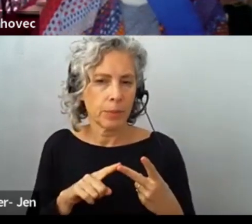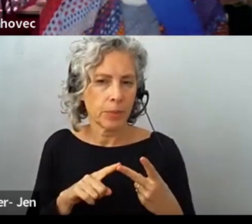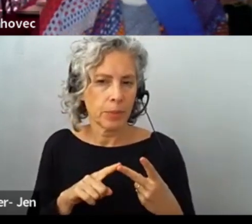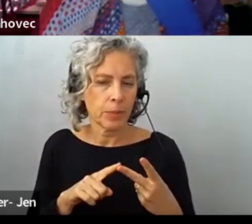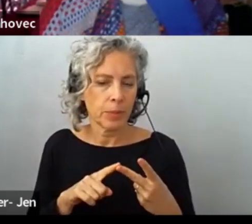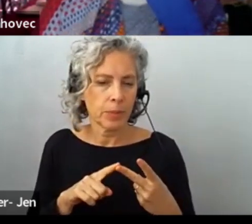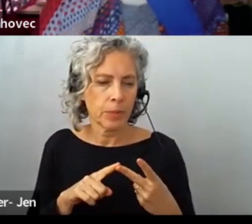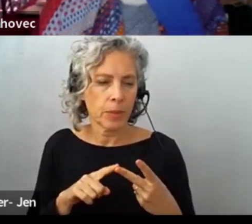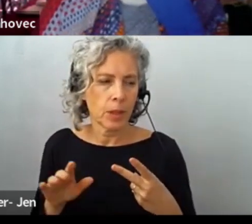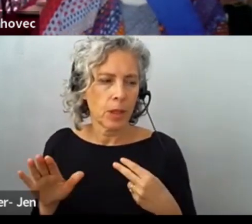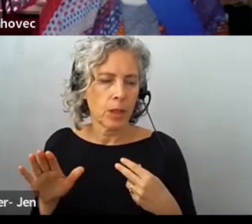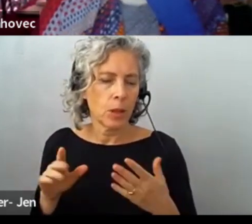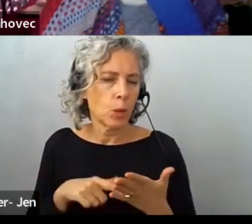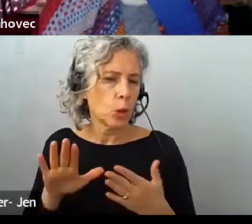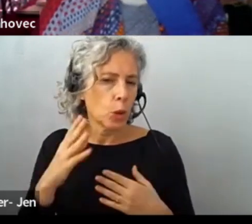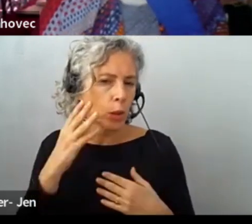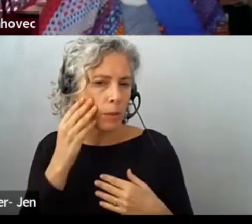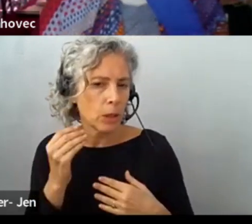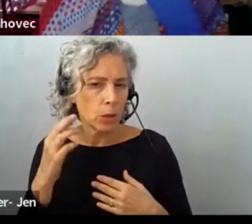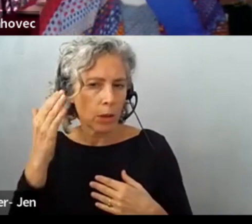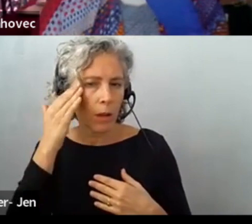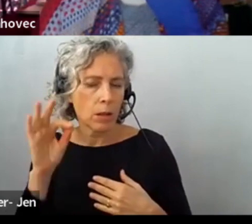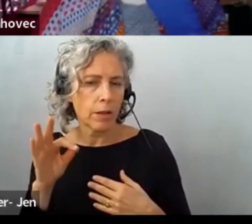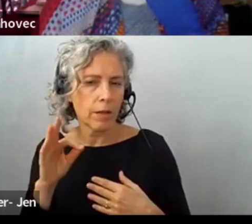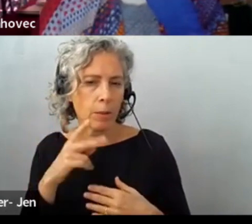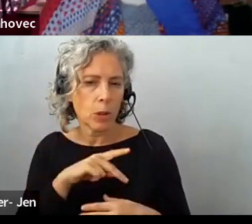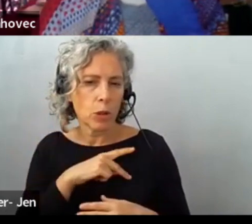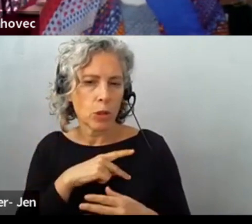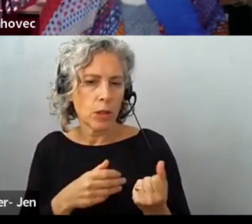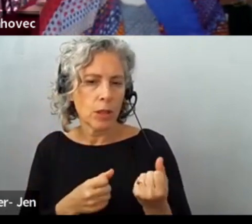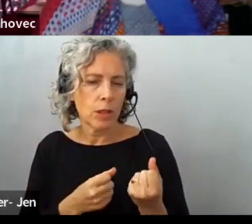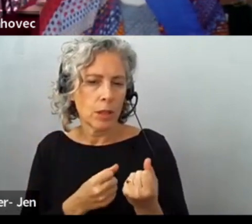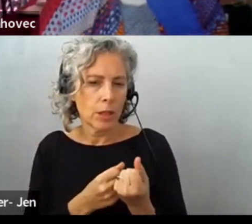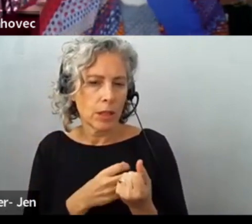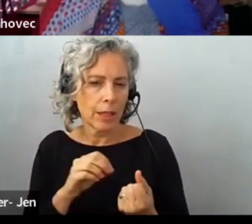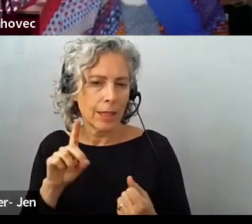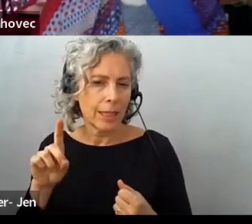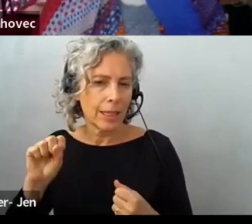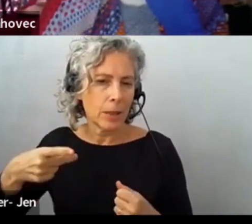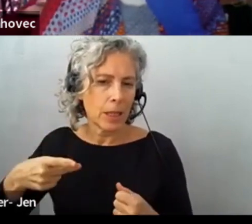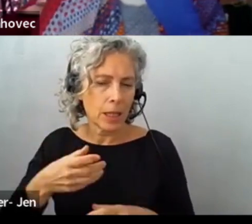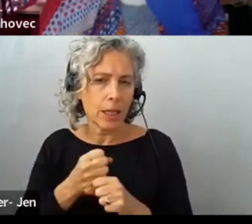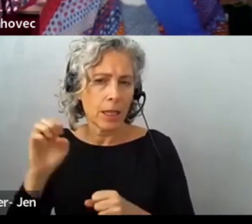experience with or knowledge of personal assistants and DSPS, receiving emergency response and